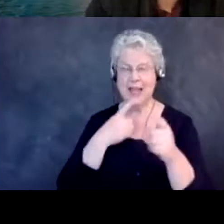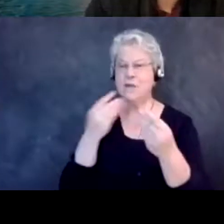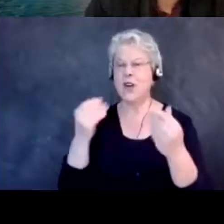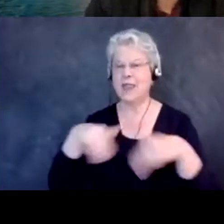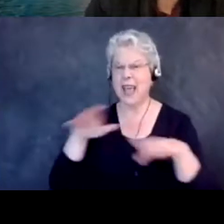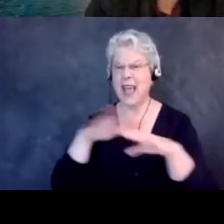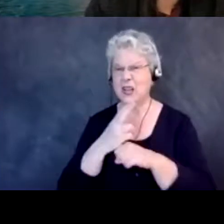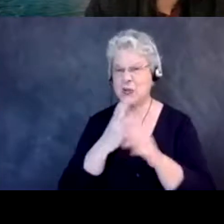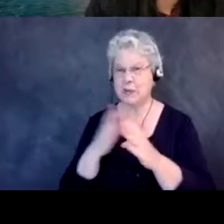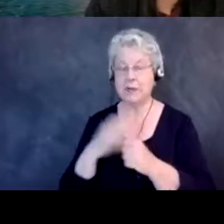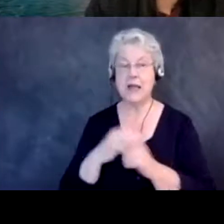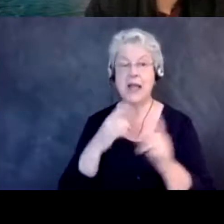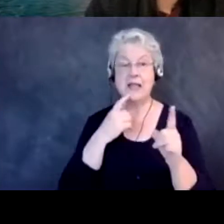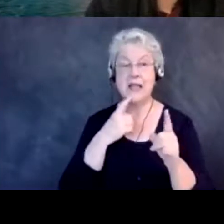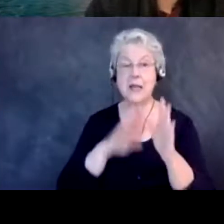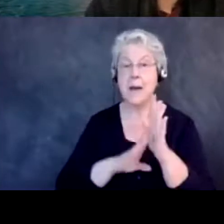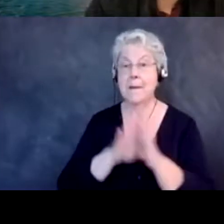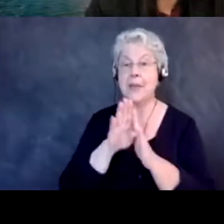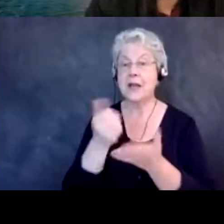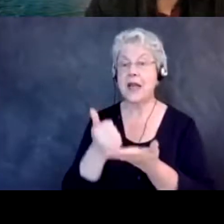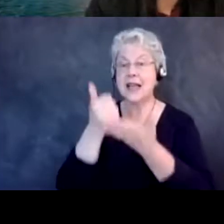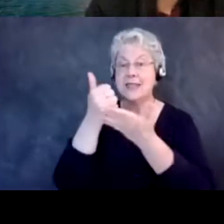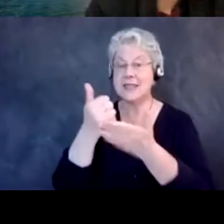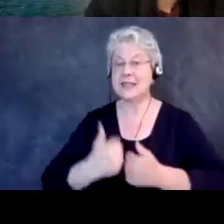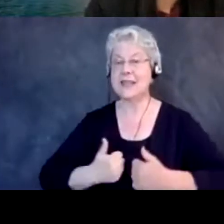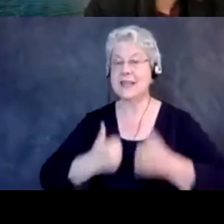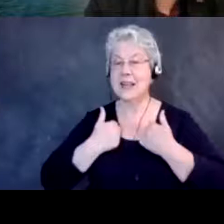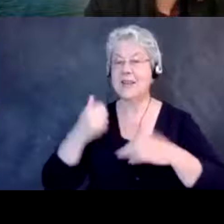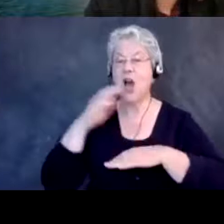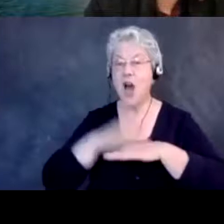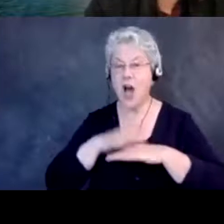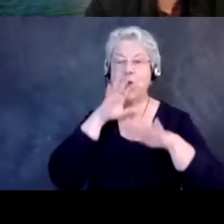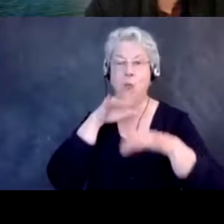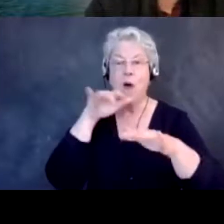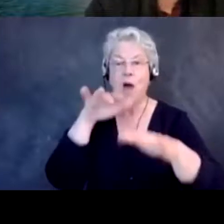build assisted living on the waterfront, so this is happening in our community now. However,